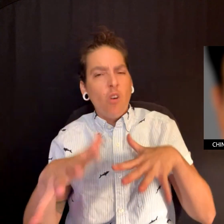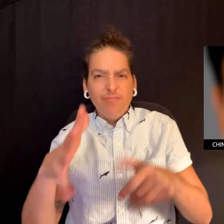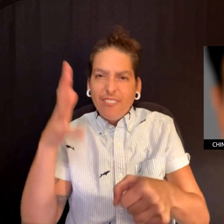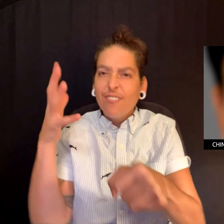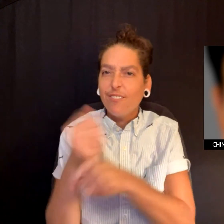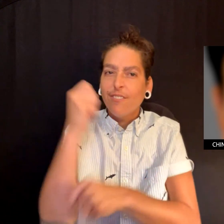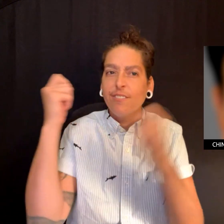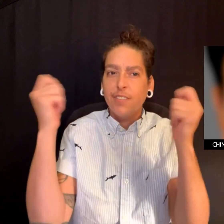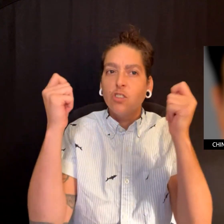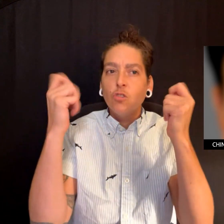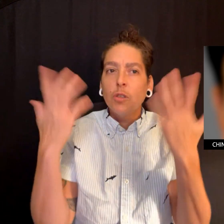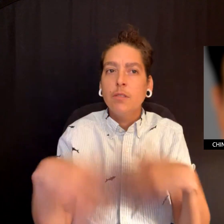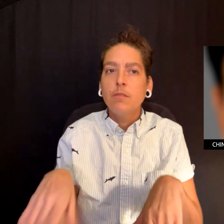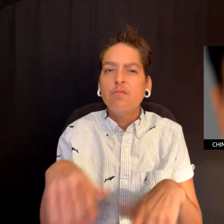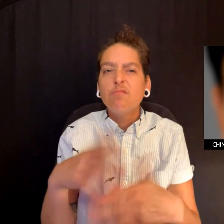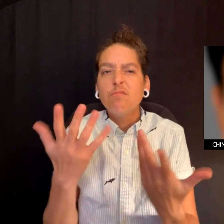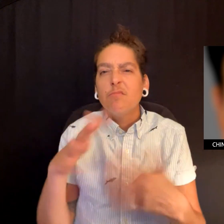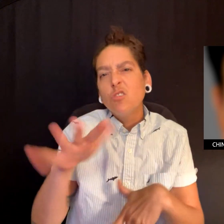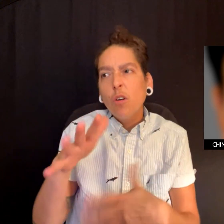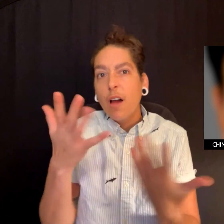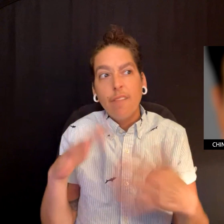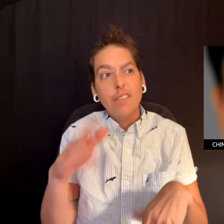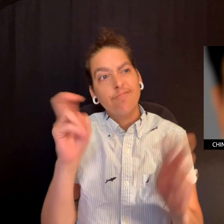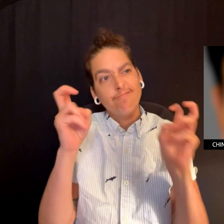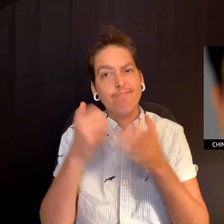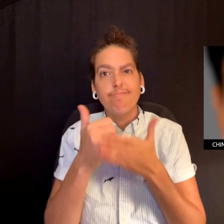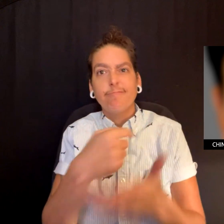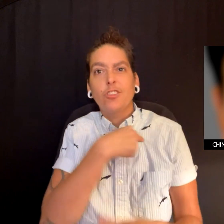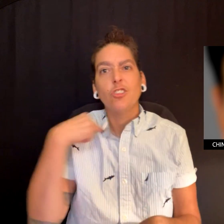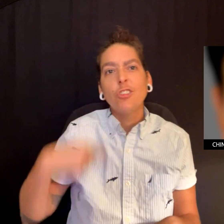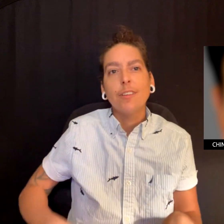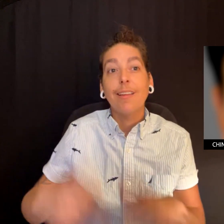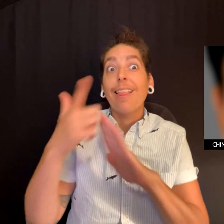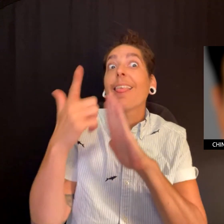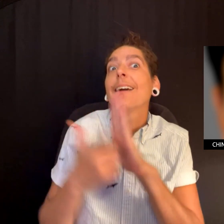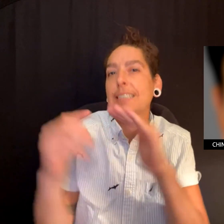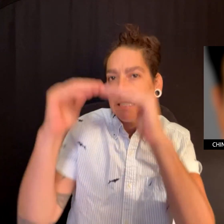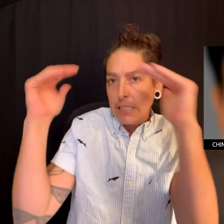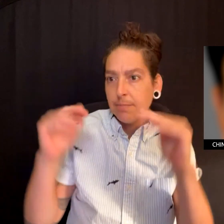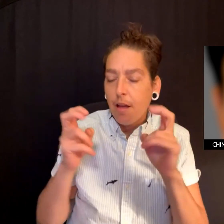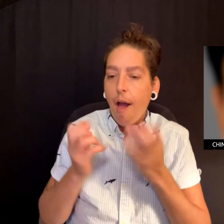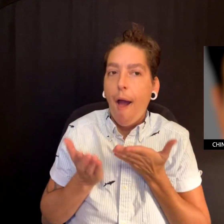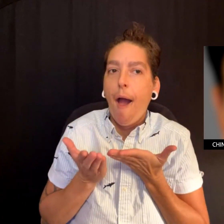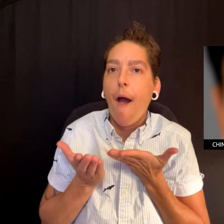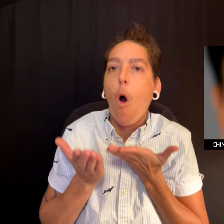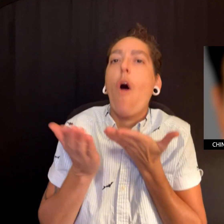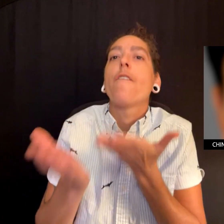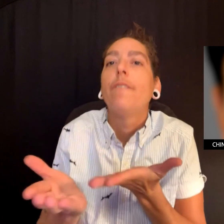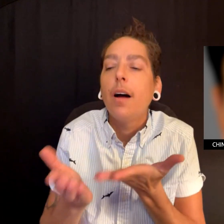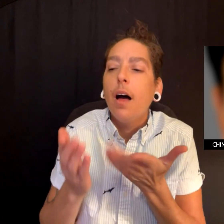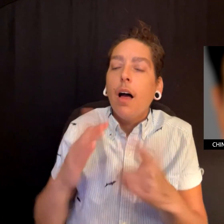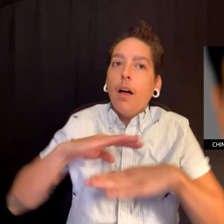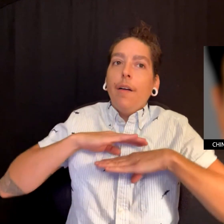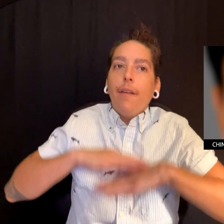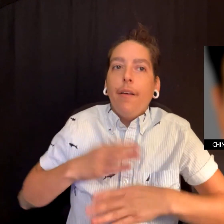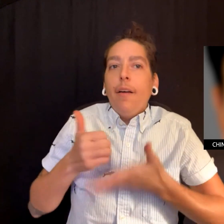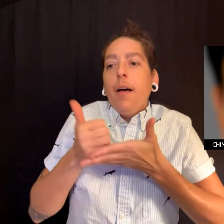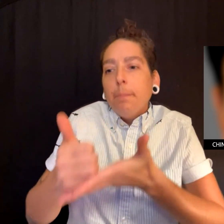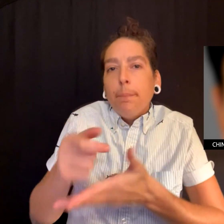Chinese feminists call the settlement of Victory sort of as the Chinese legal system offers little recourse